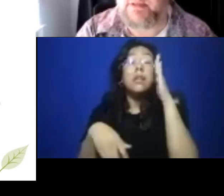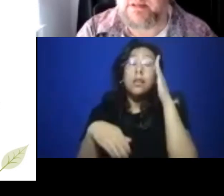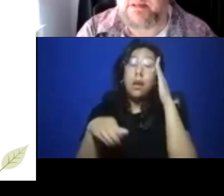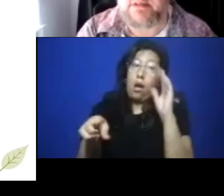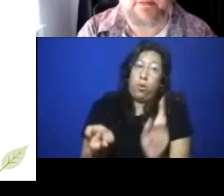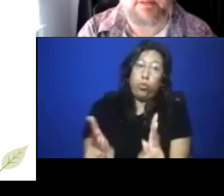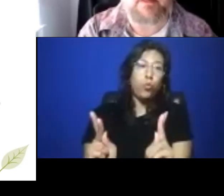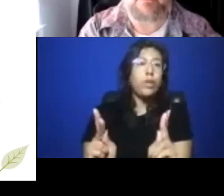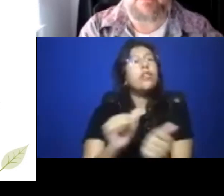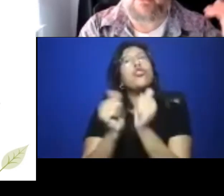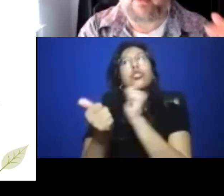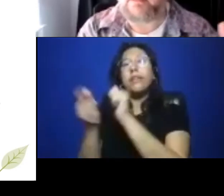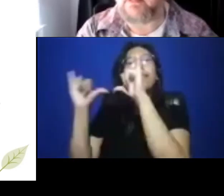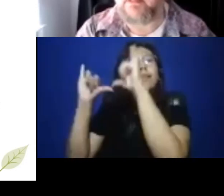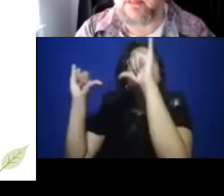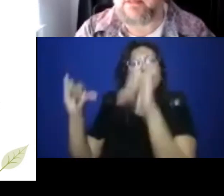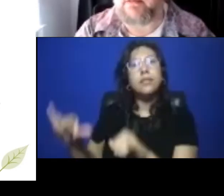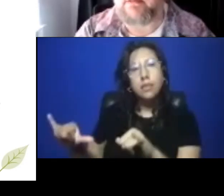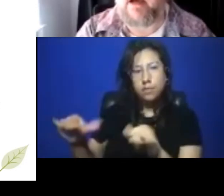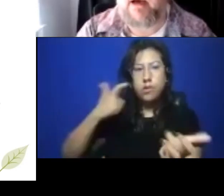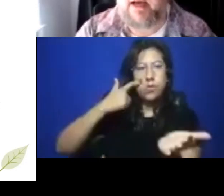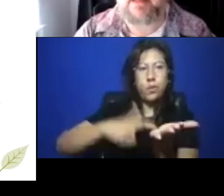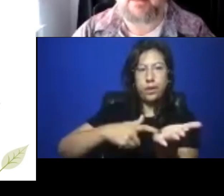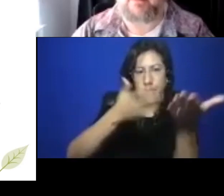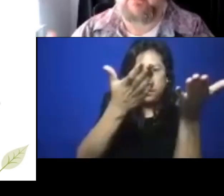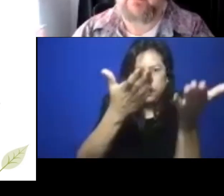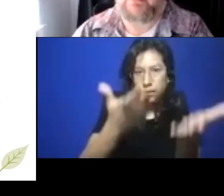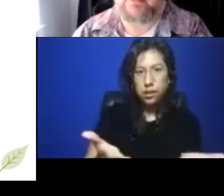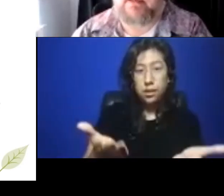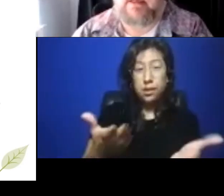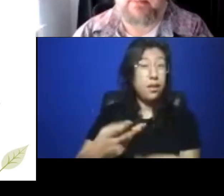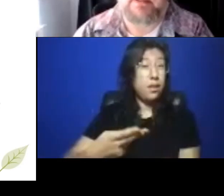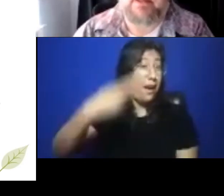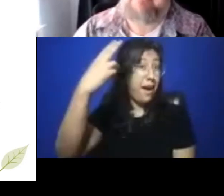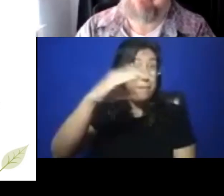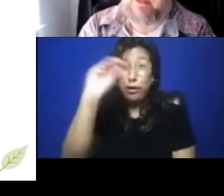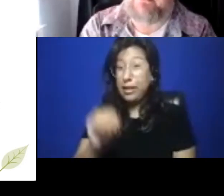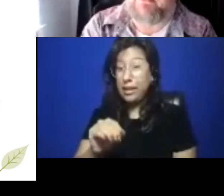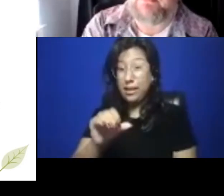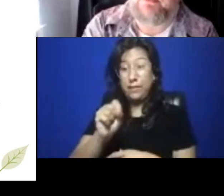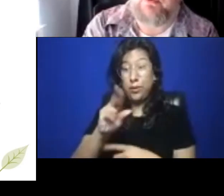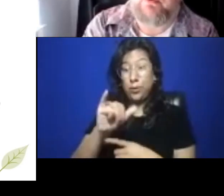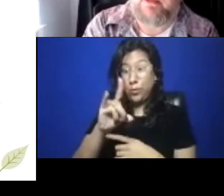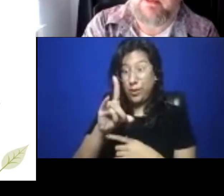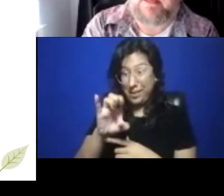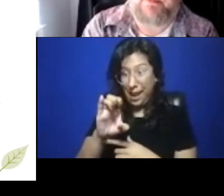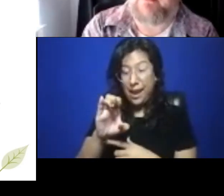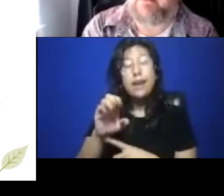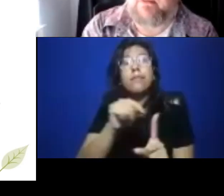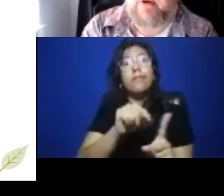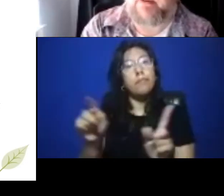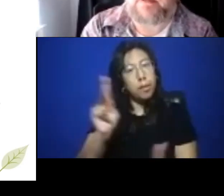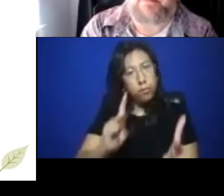some of the systems, 'cause you can see that the highest number of suicide attempts are those who experienced violence